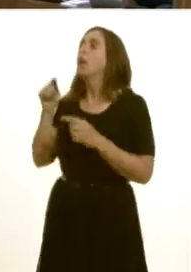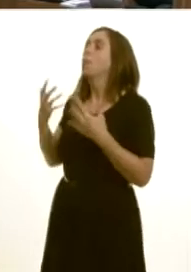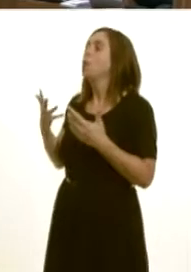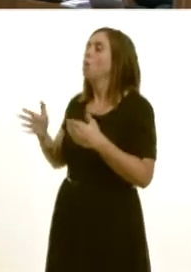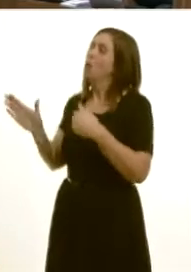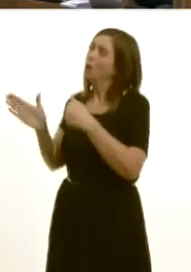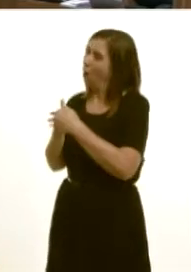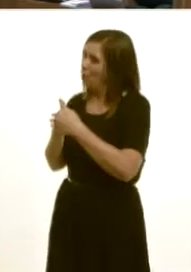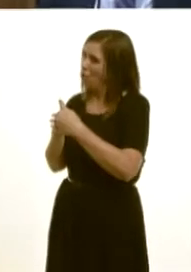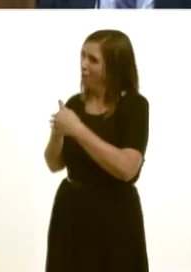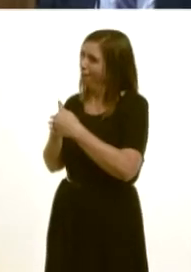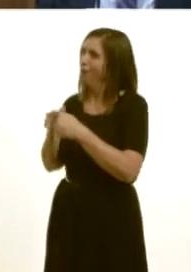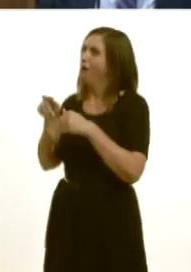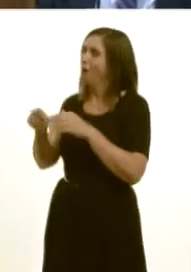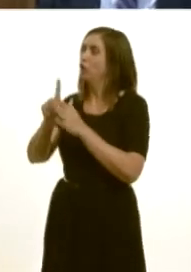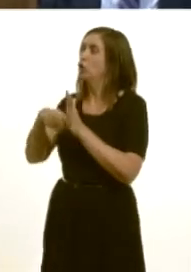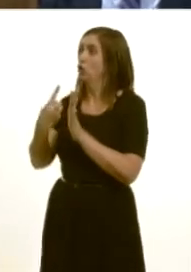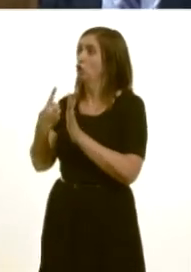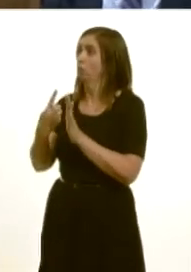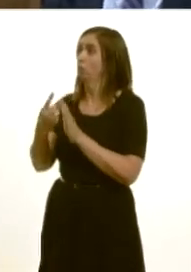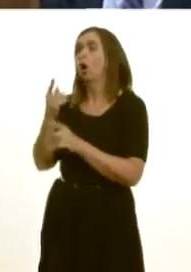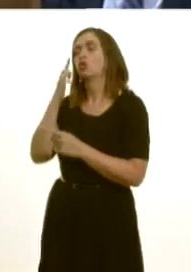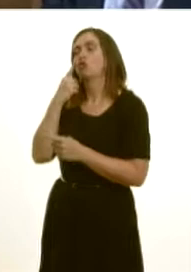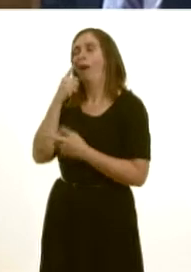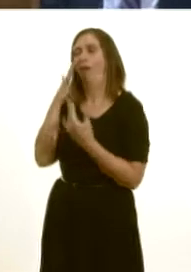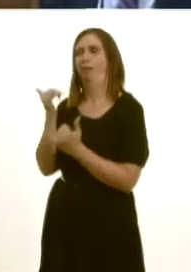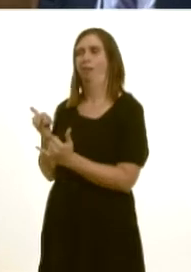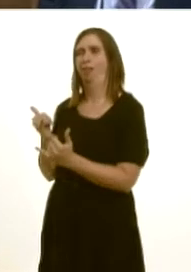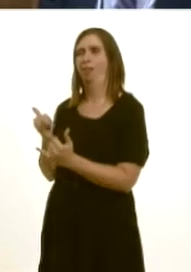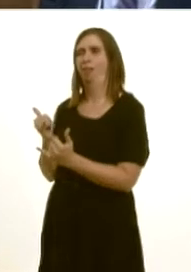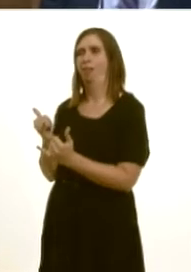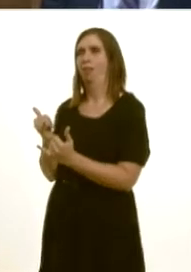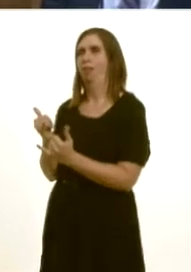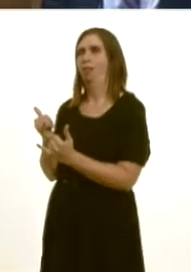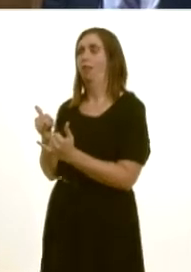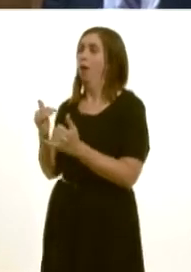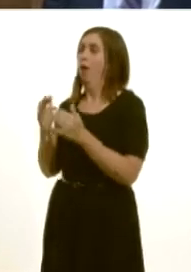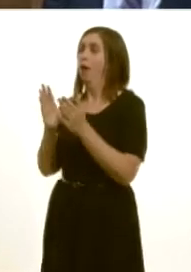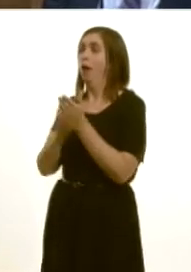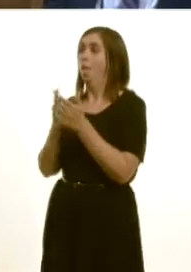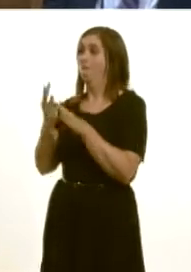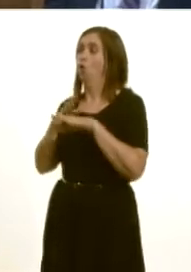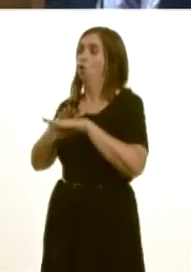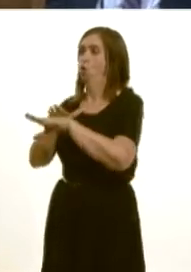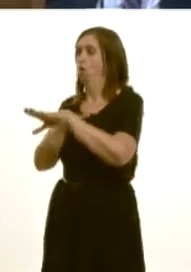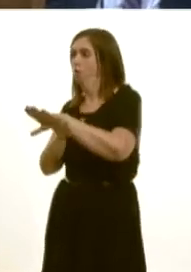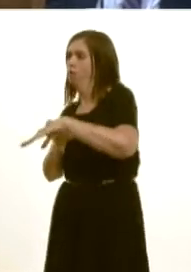moment. We are assessing all the evidence, and that will include traffic flows away from the M4. We cannot get away from the fact, however, that it is an exceptionally crowded